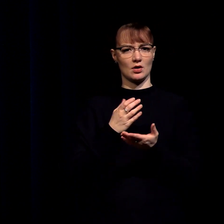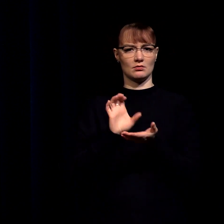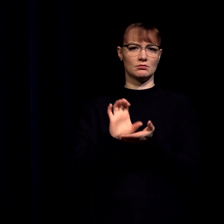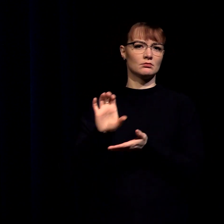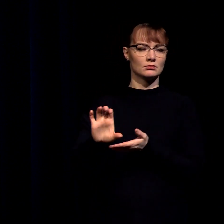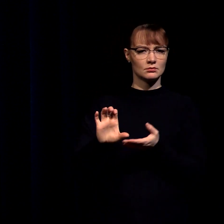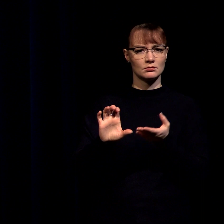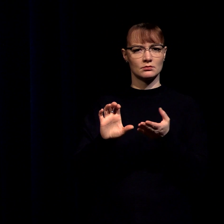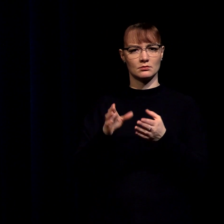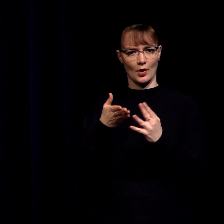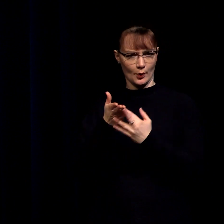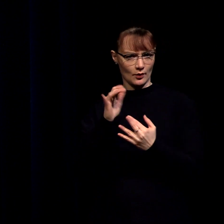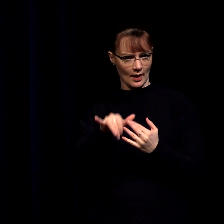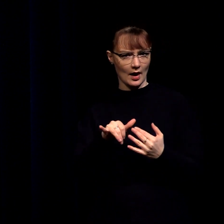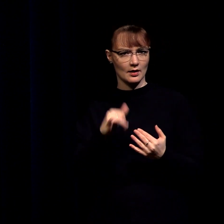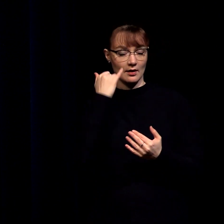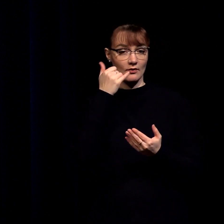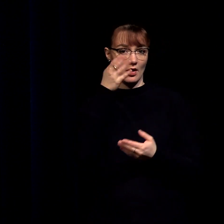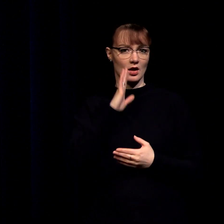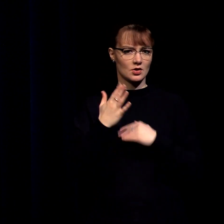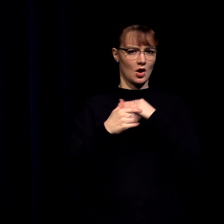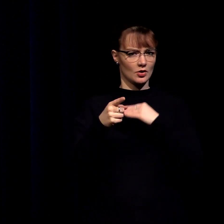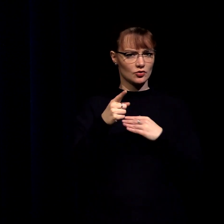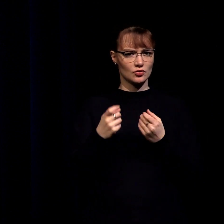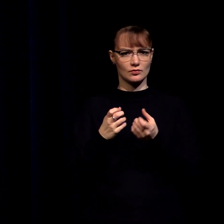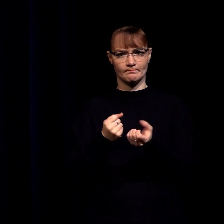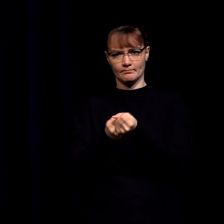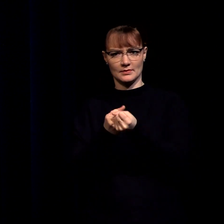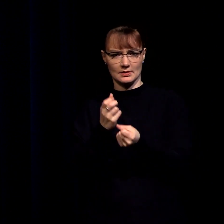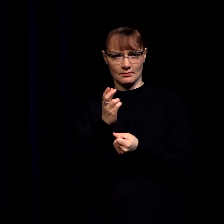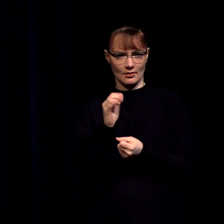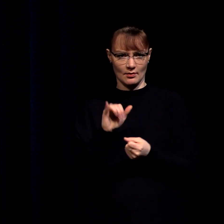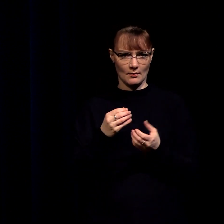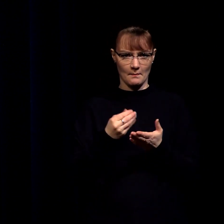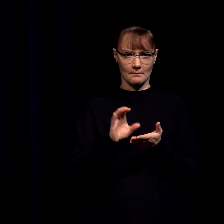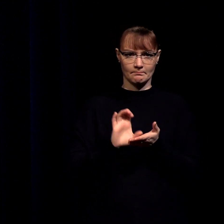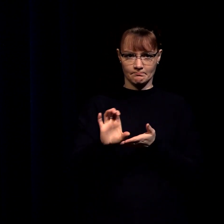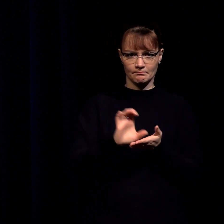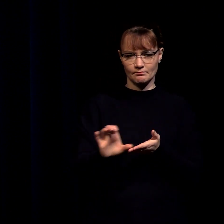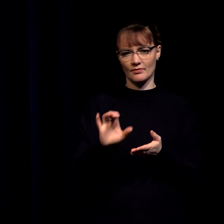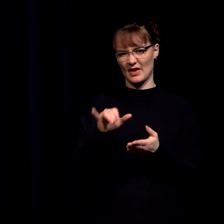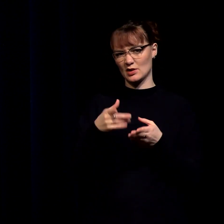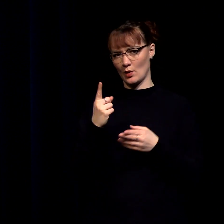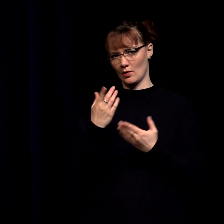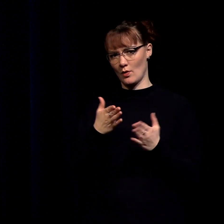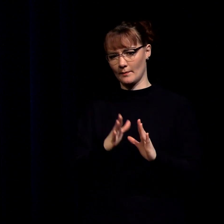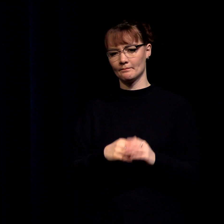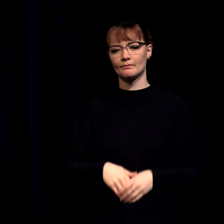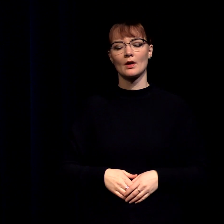Lord is calling you to that. Speaking of generosity, thank you to the many of you who call this place home and regularly